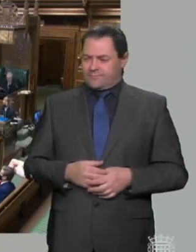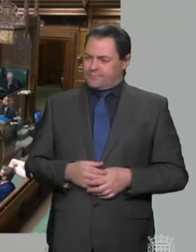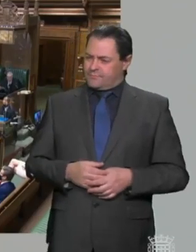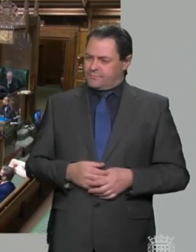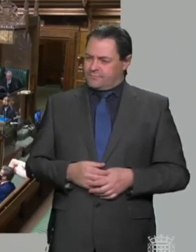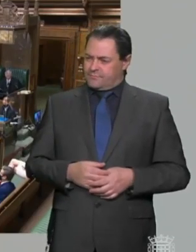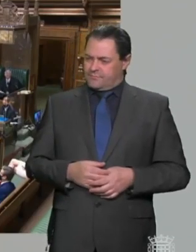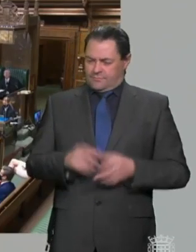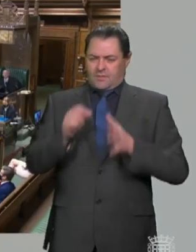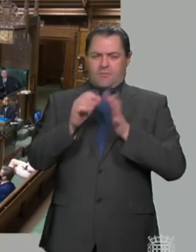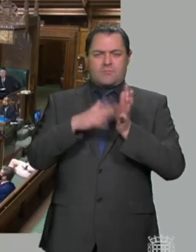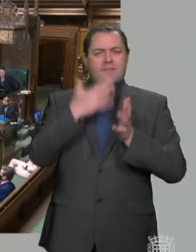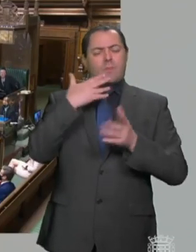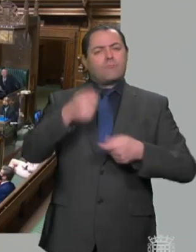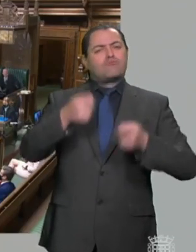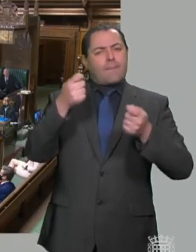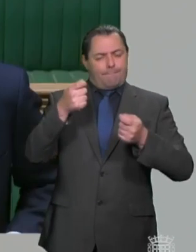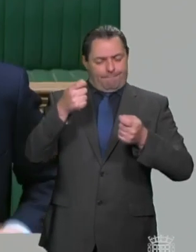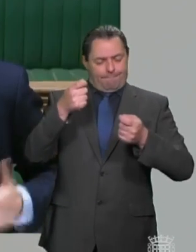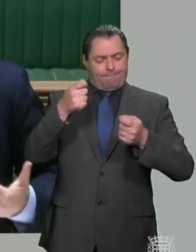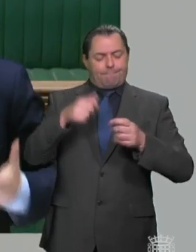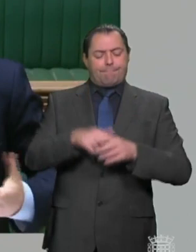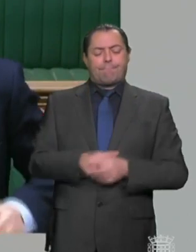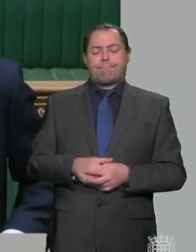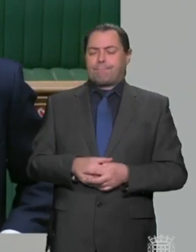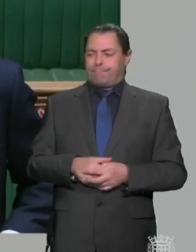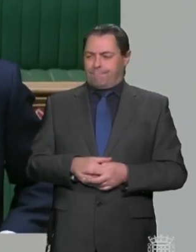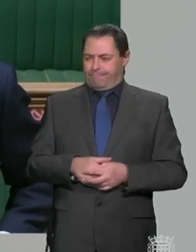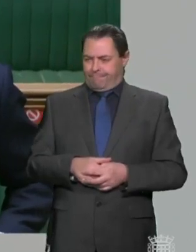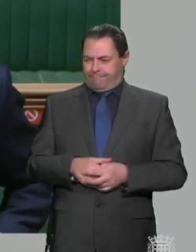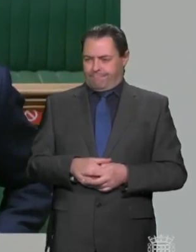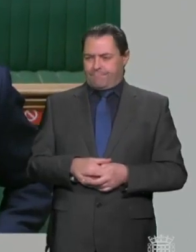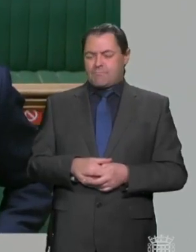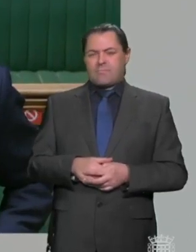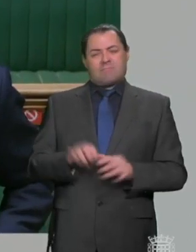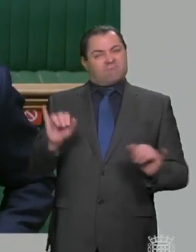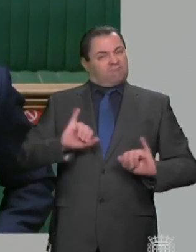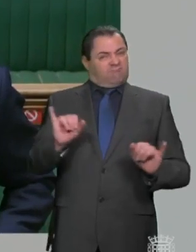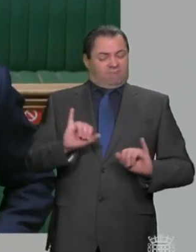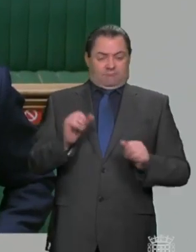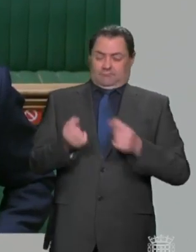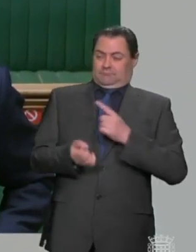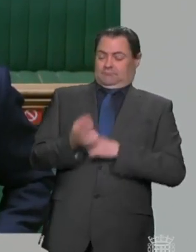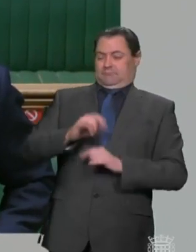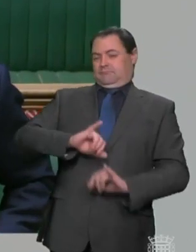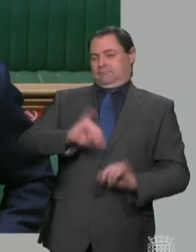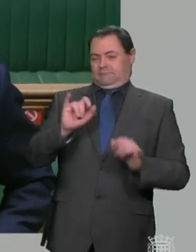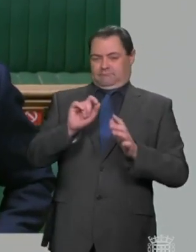I thank my hon. Friend for raising that issue—a tragic case of injustice. I have met some of the